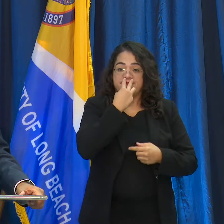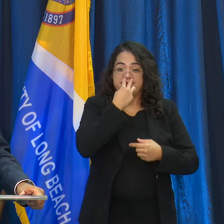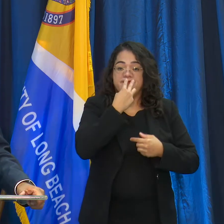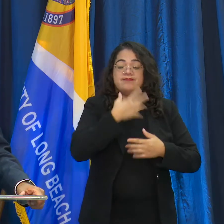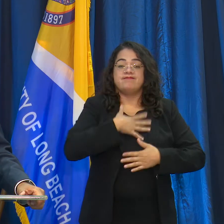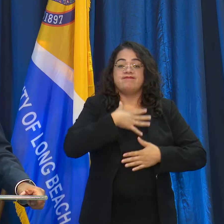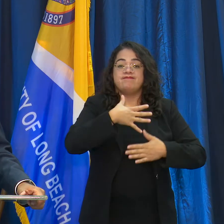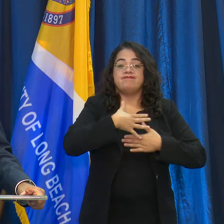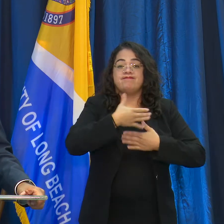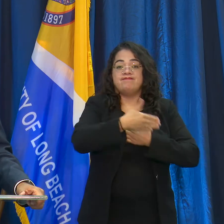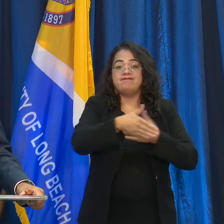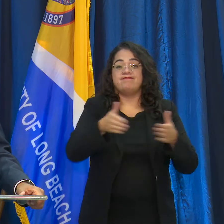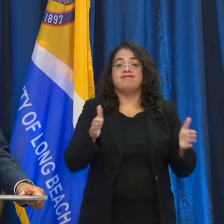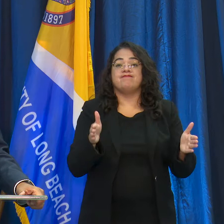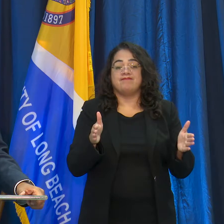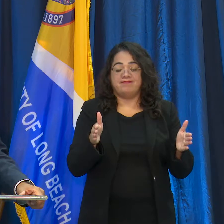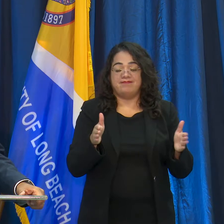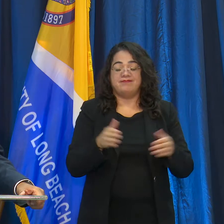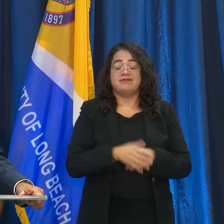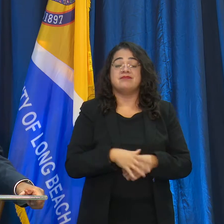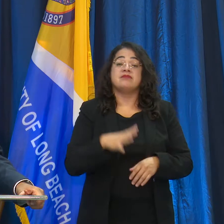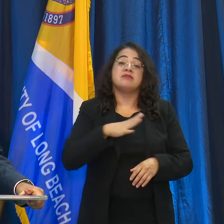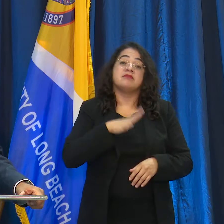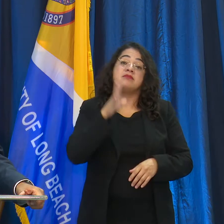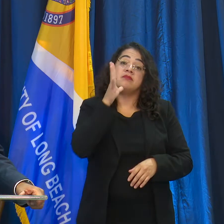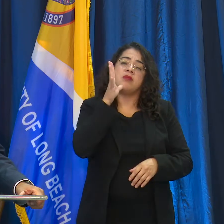that she has been a health care worker almost her whole life.